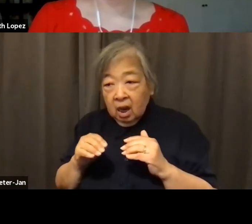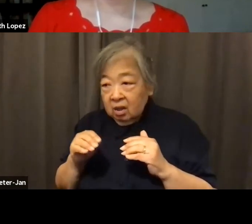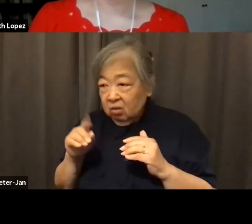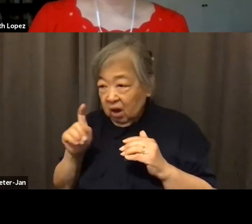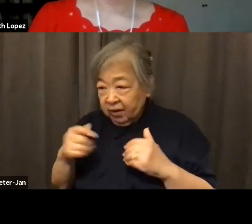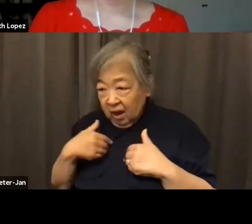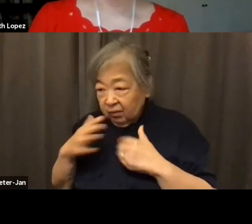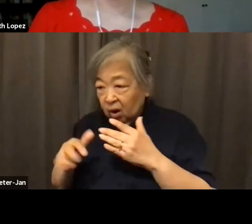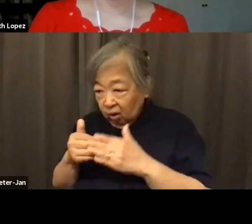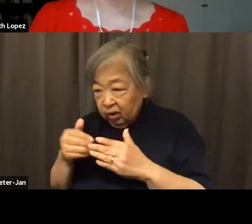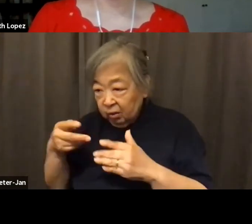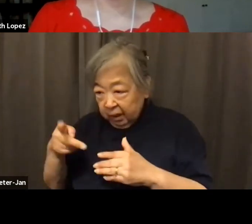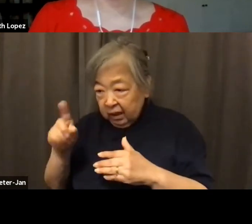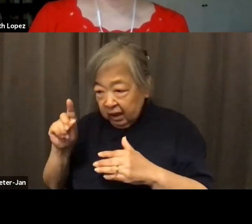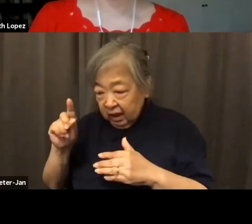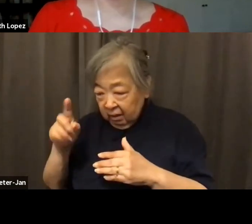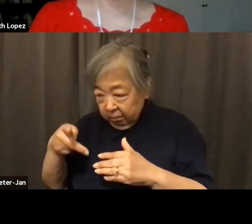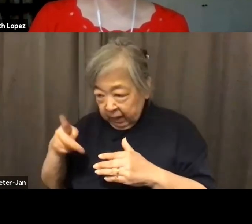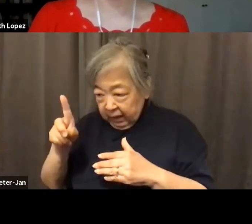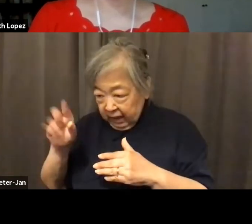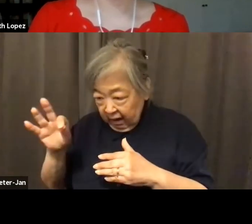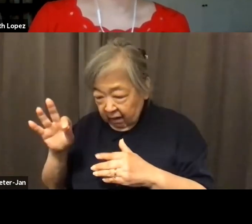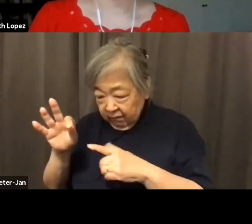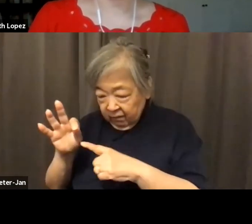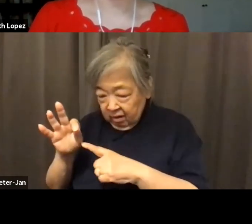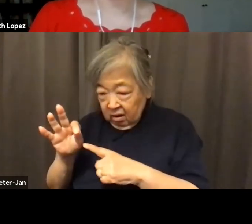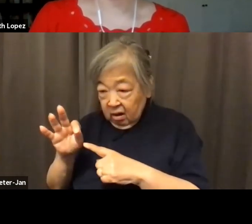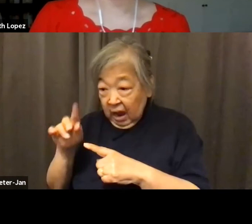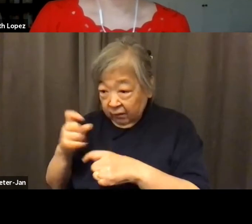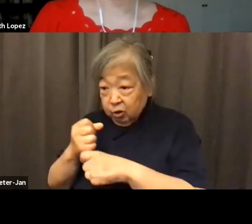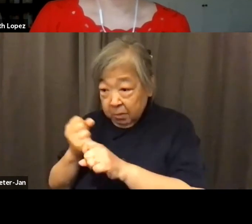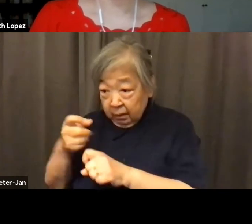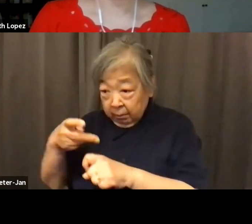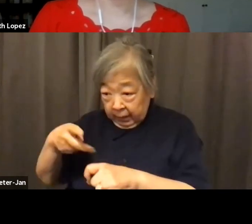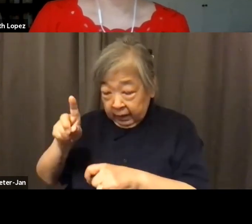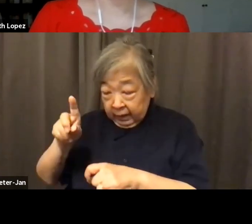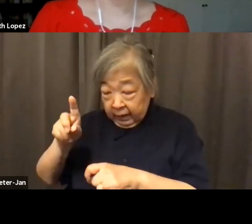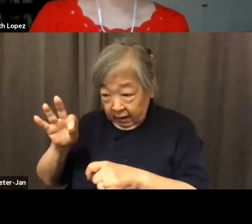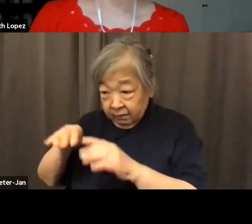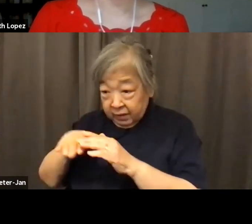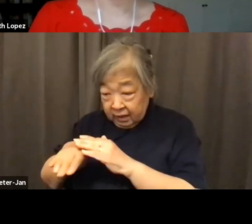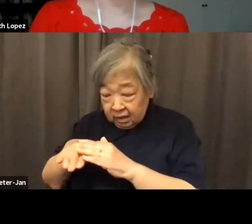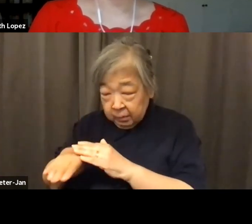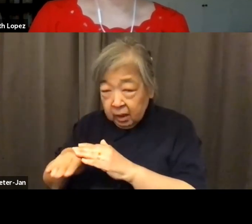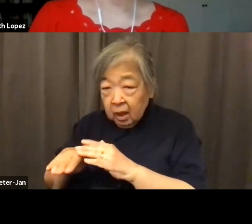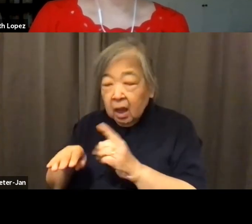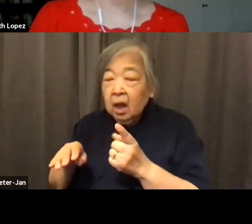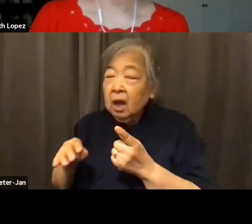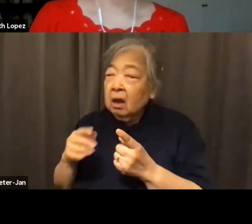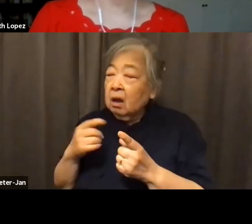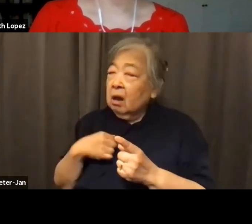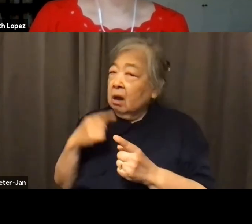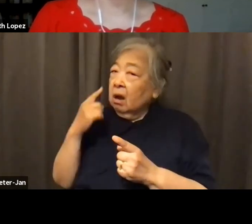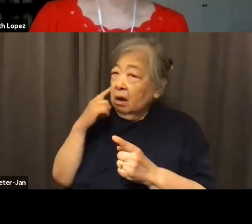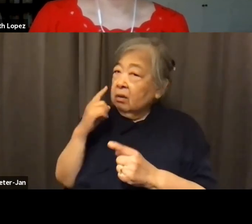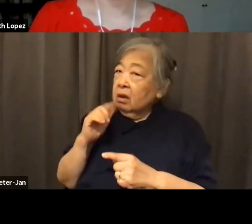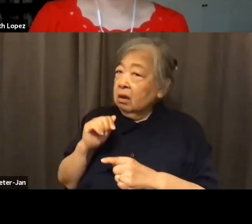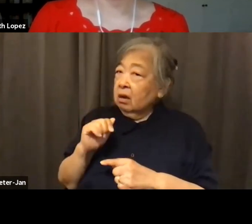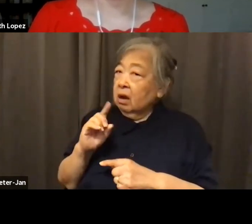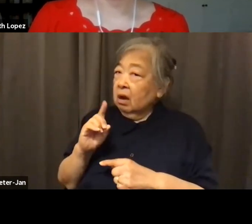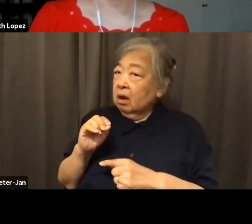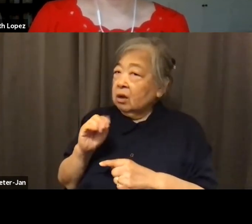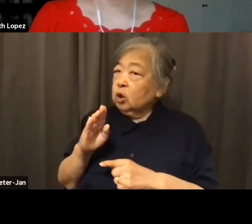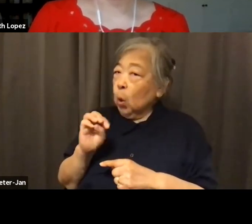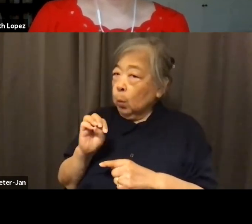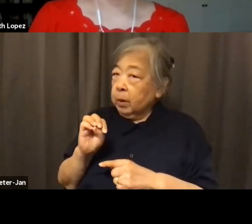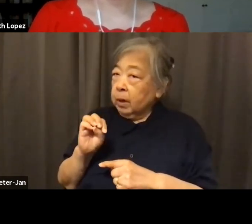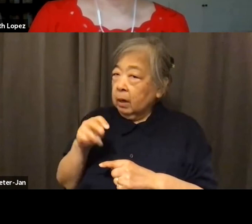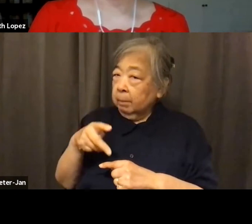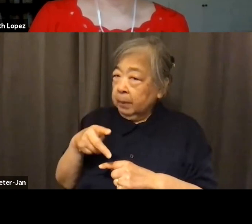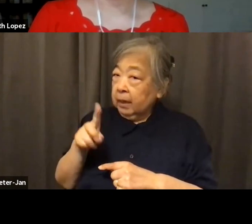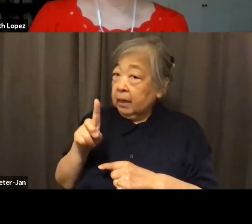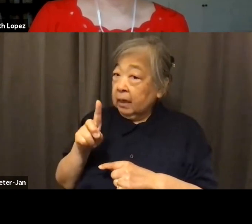that might be needing to become accessible, I think Adobe's PDF information does provide